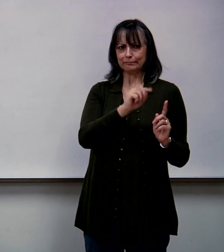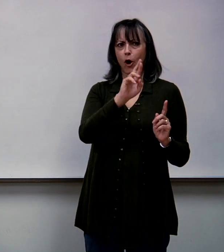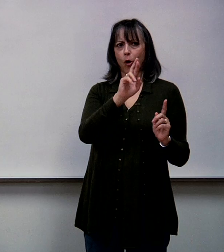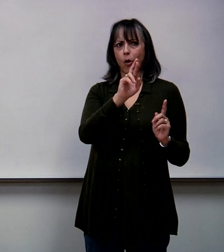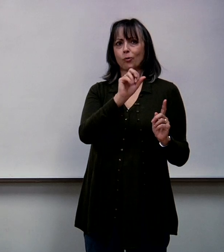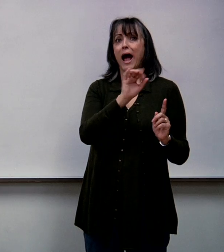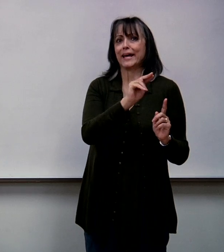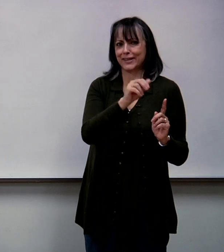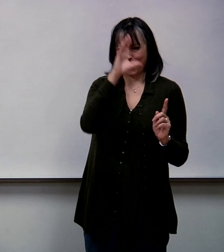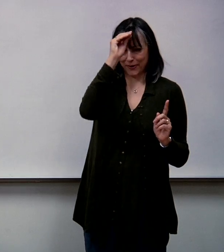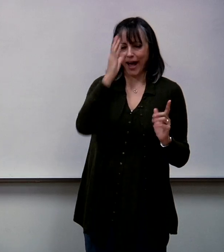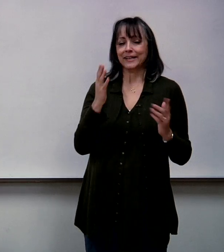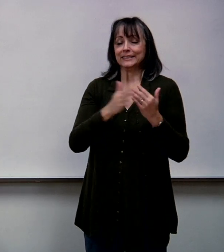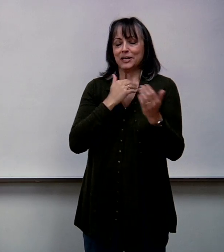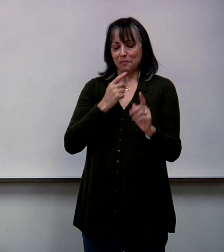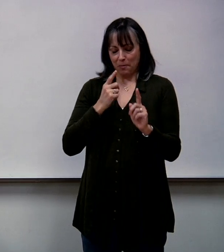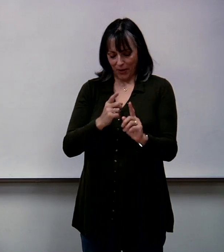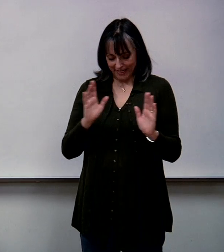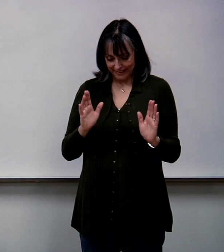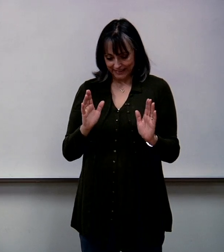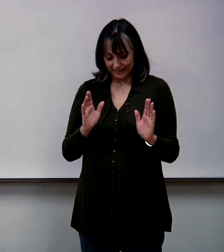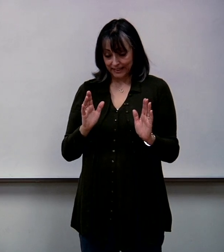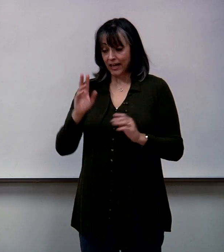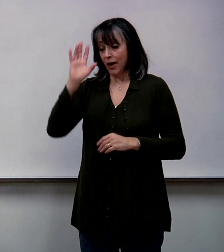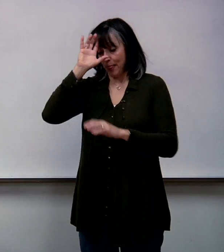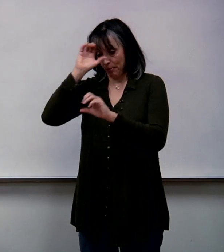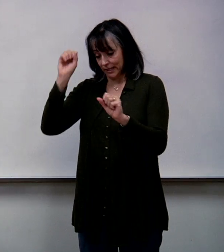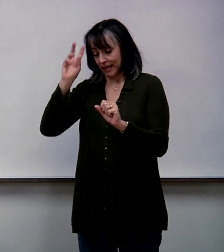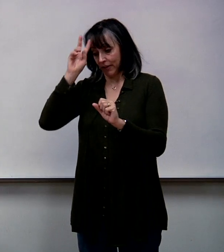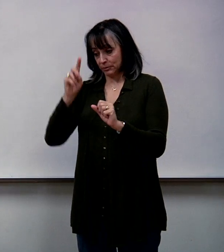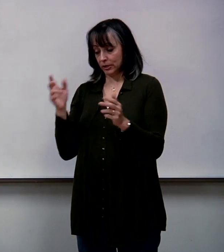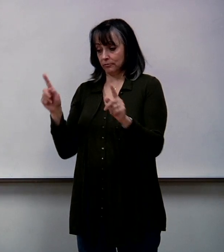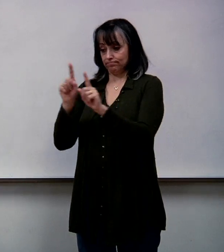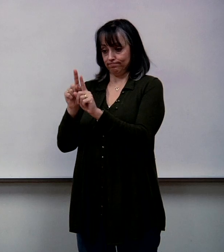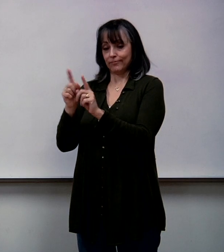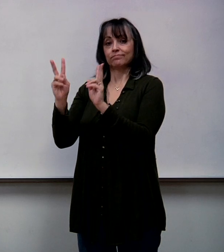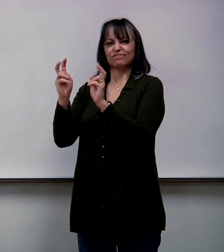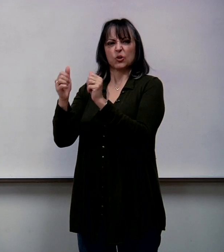The other guy! The point is, they're together. If you're interested in running for president you will need to have a running mate.